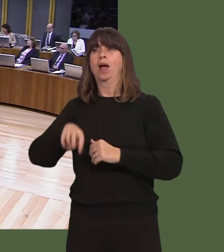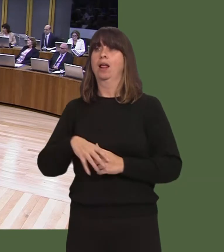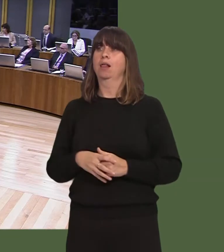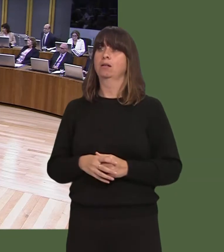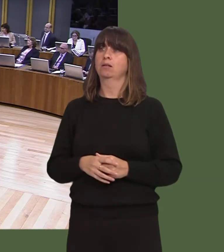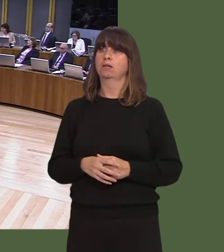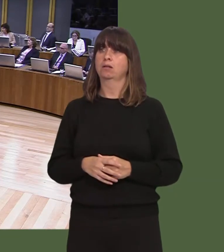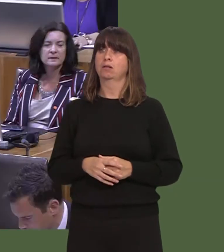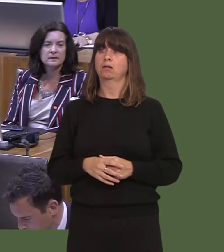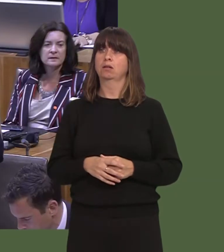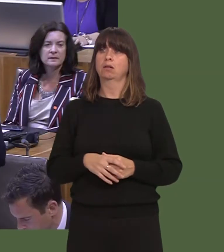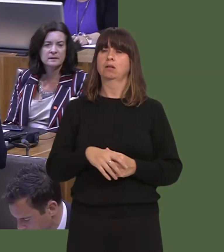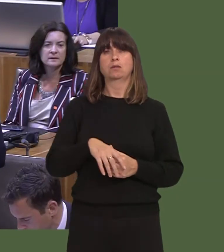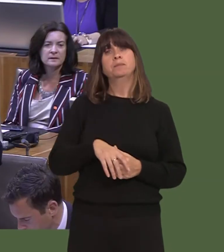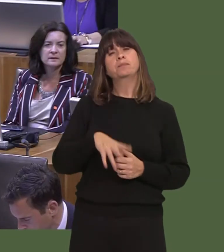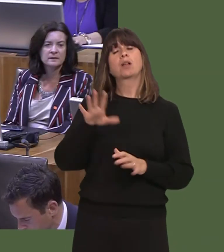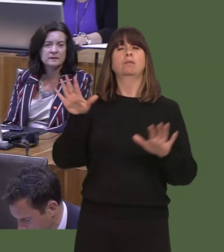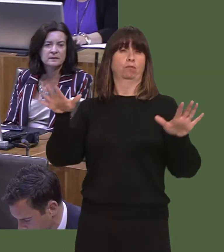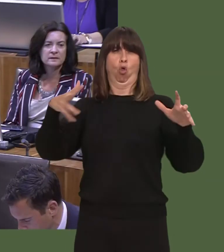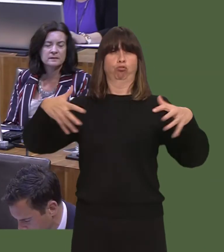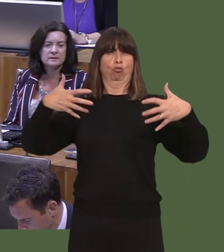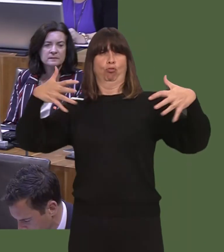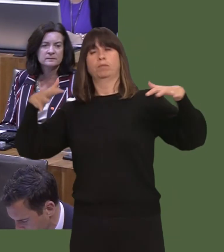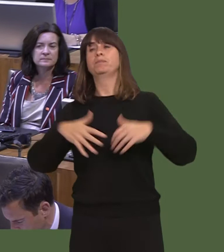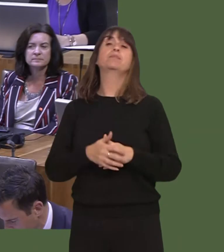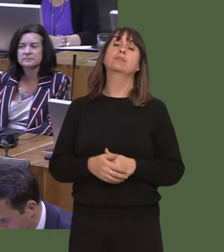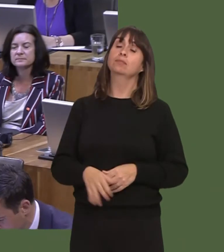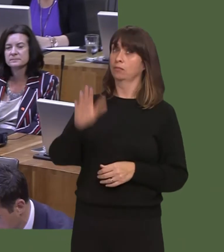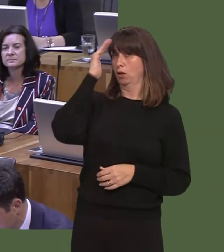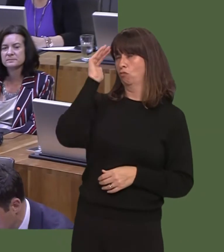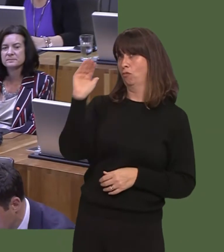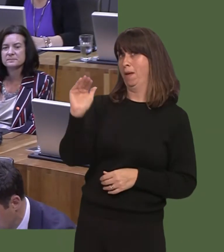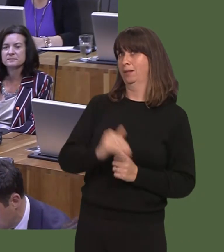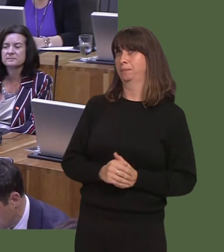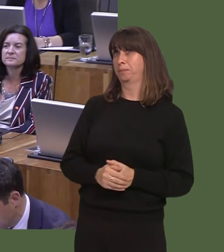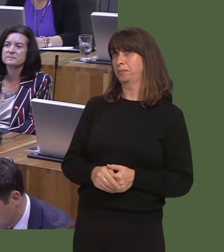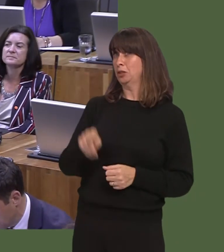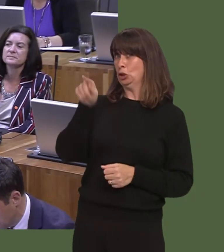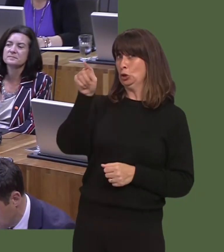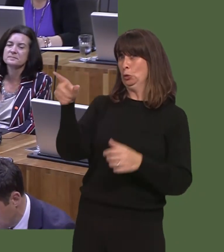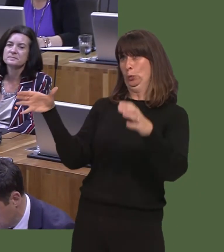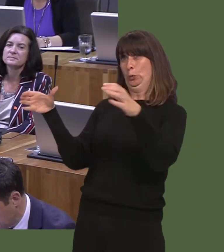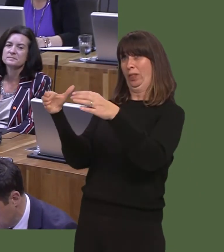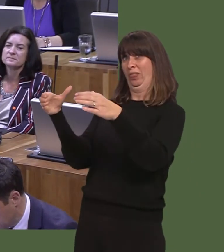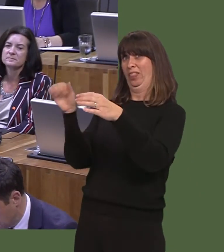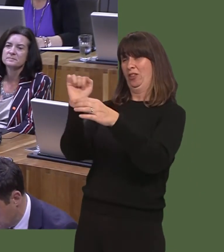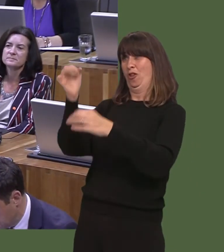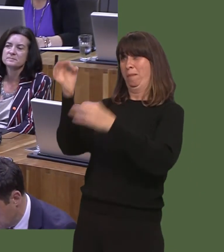Carwyn Jones AM: Could I remind the Member that he sits on the benches of a party that,